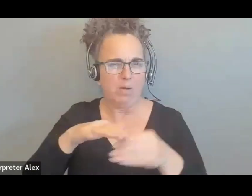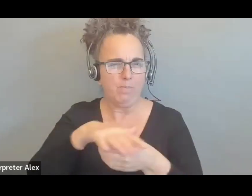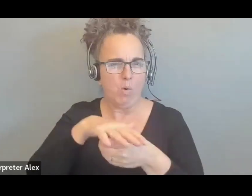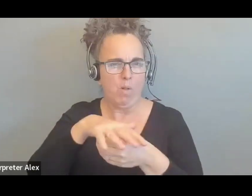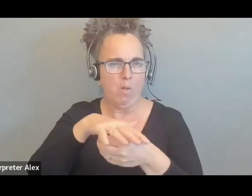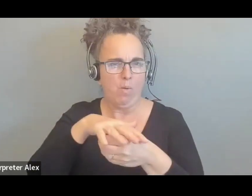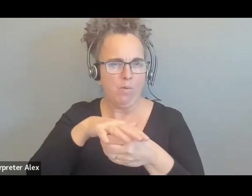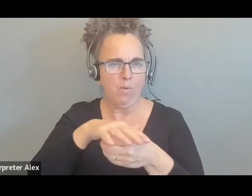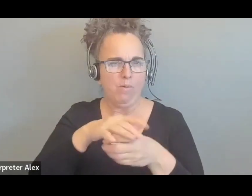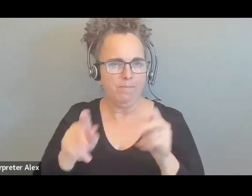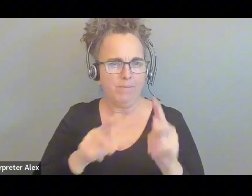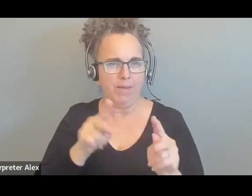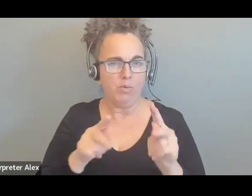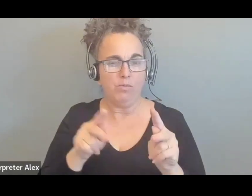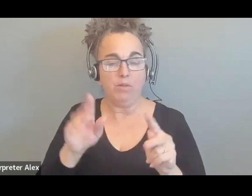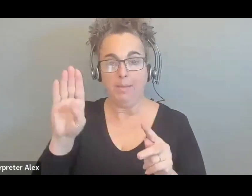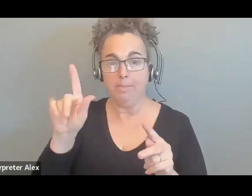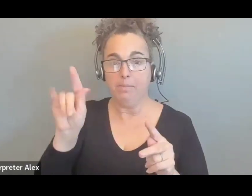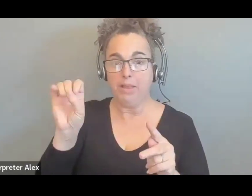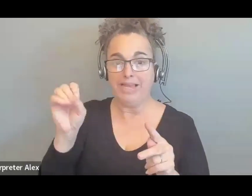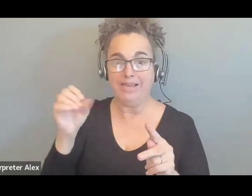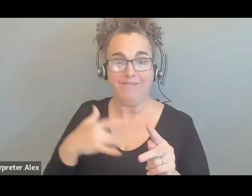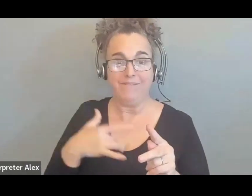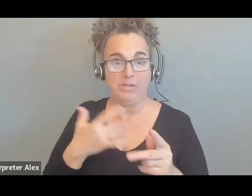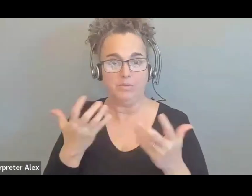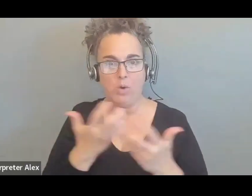what Blake was talking about with like feeling like things are so heavy or daunting.